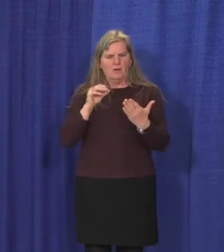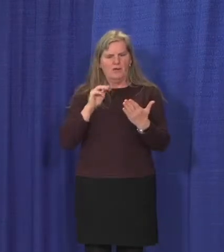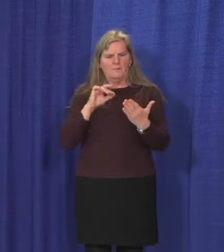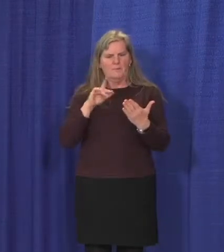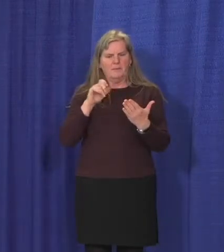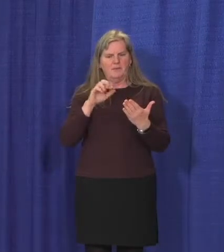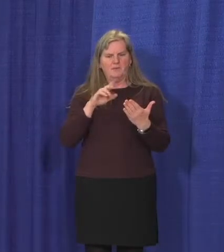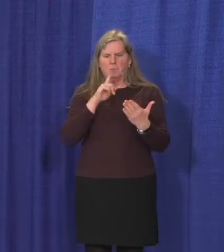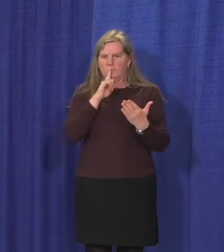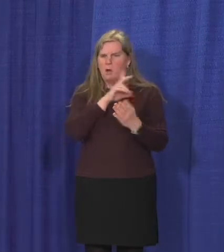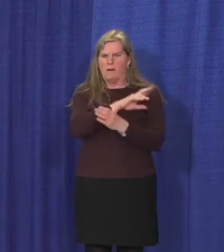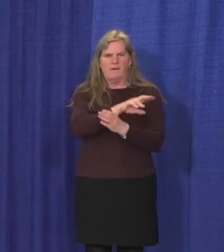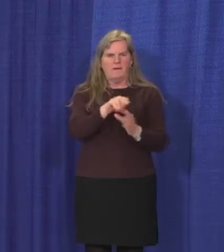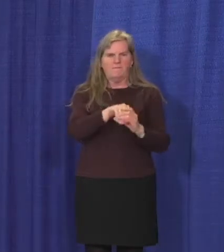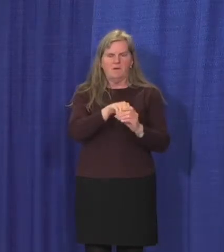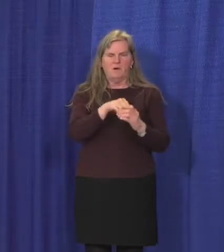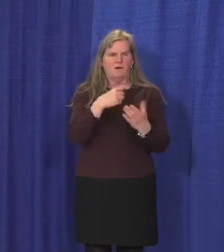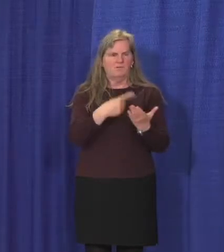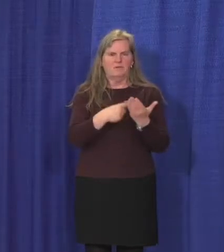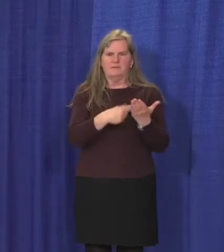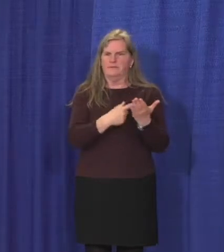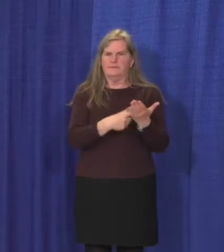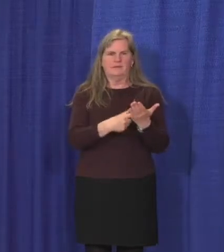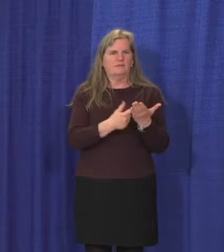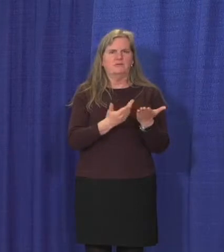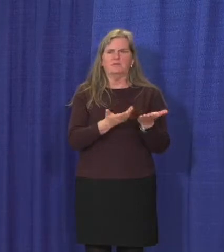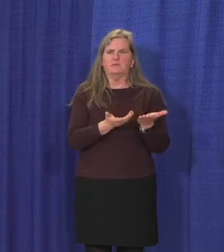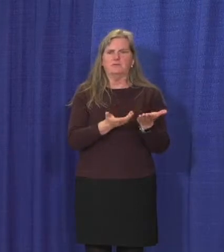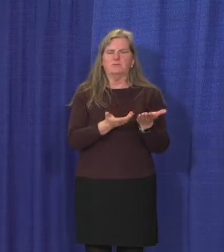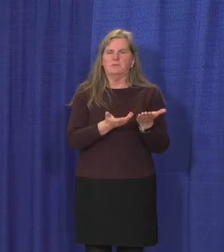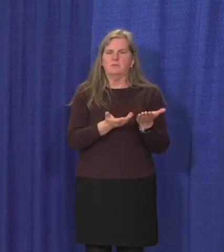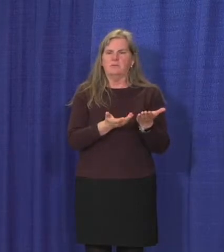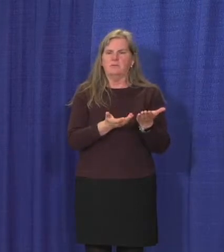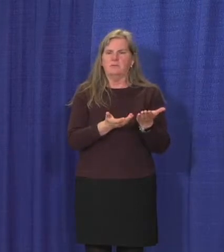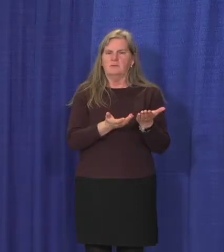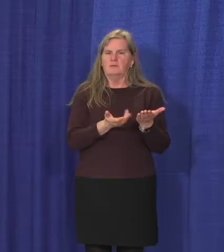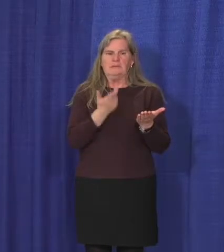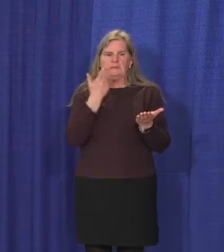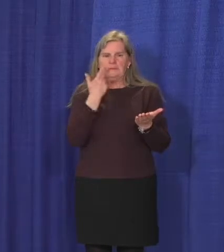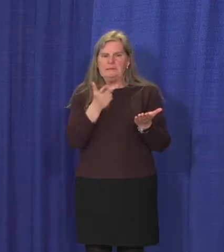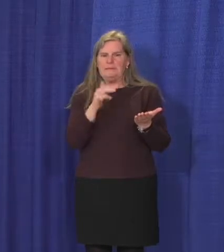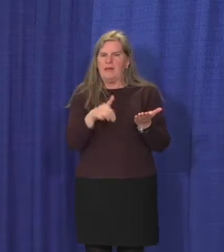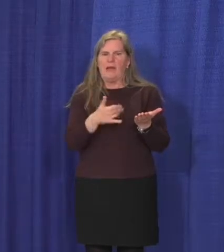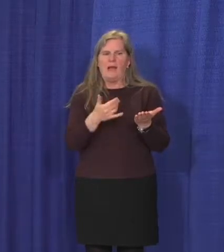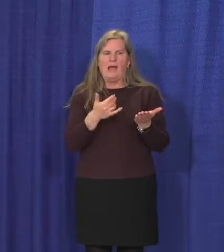says she has not been involved in these discussions on a possible vaccine certificate or